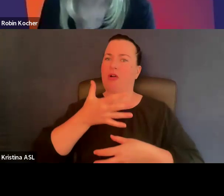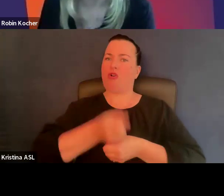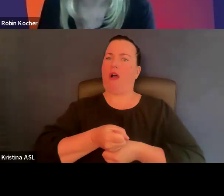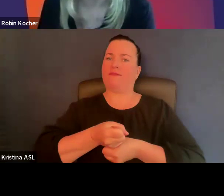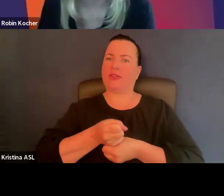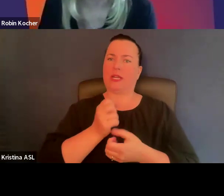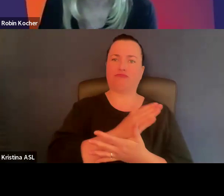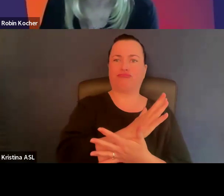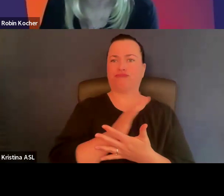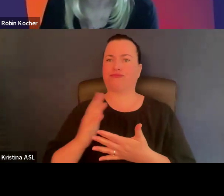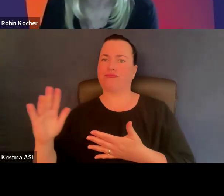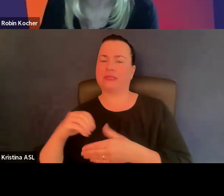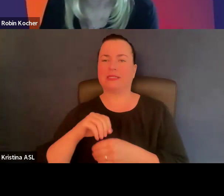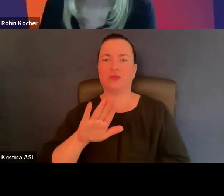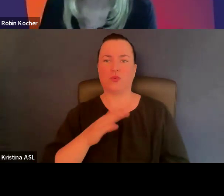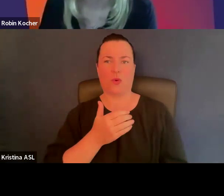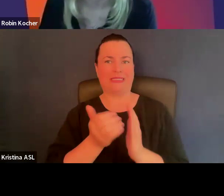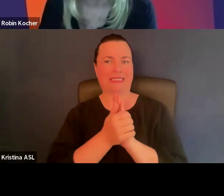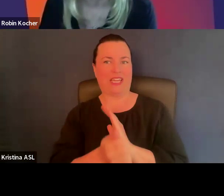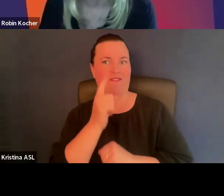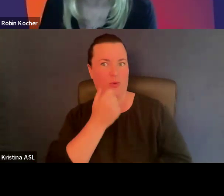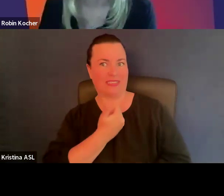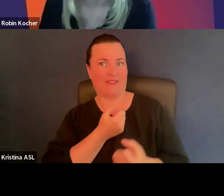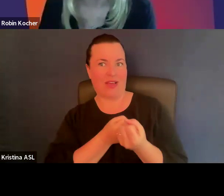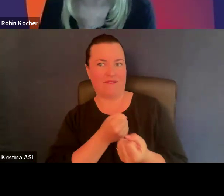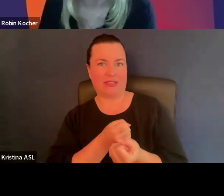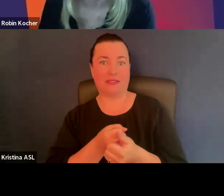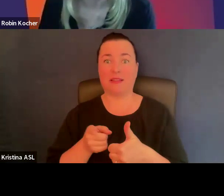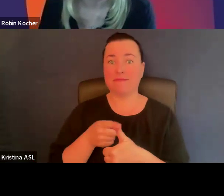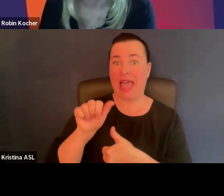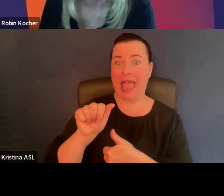Answer A, is very confident, I'm a self-advocacy pro.